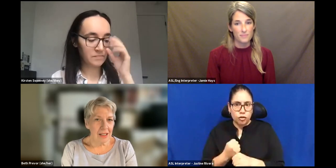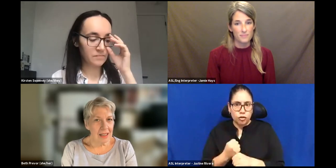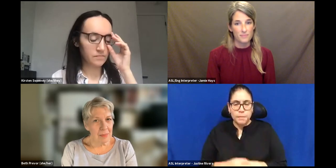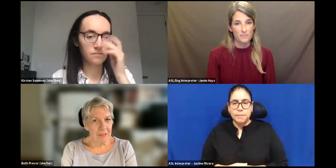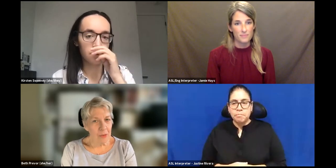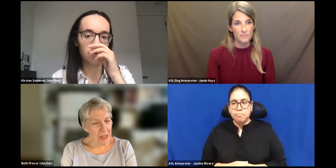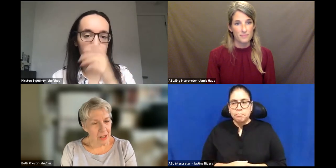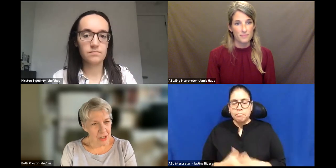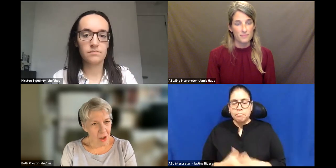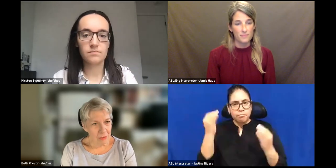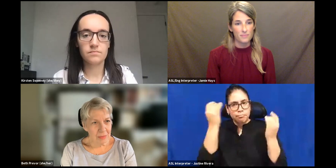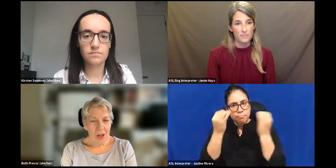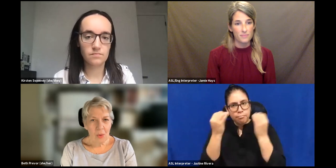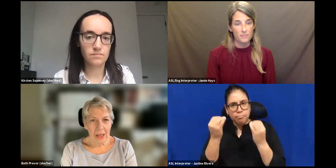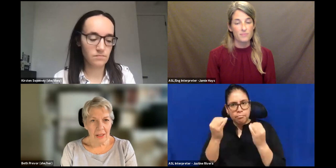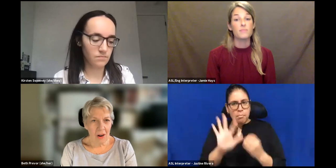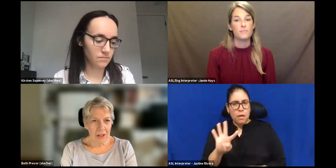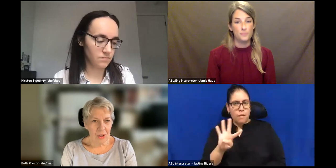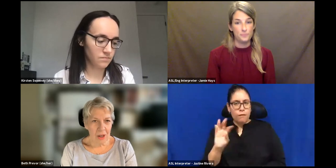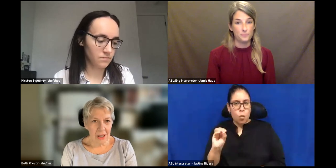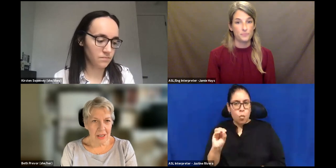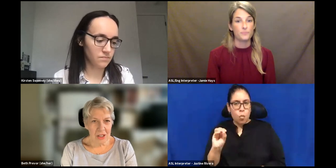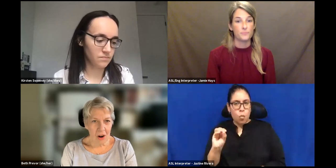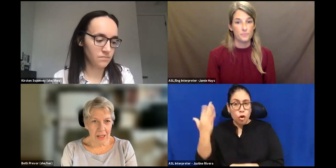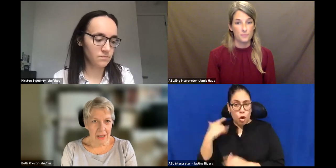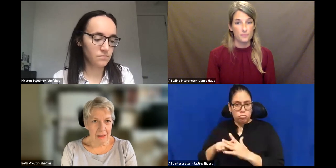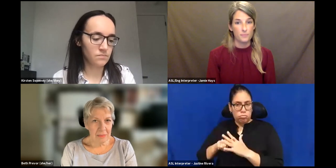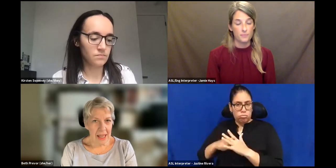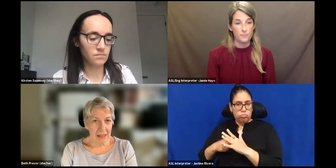actually is about 40 years ago when A.R.T./New York started a